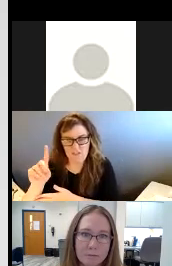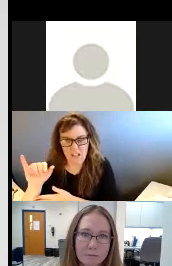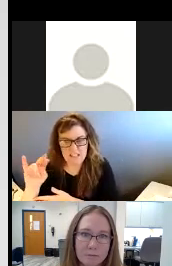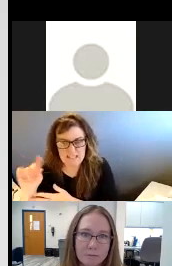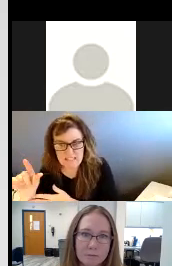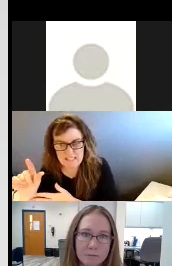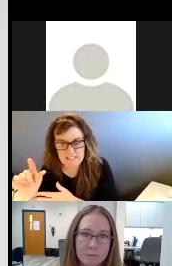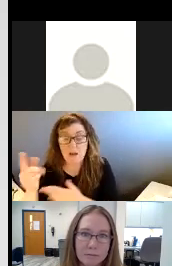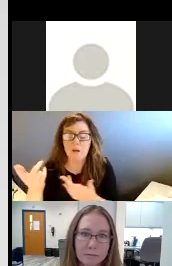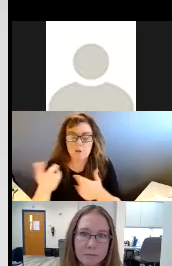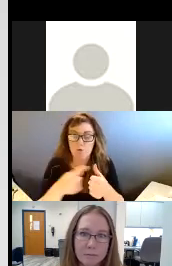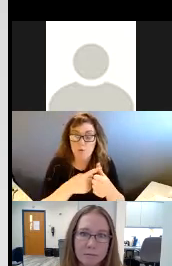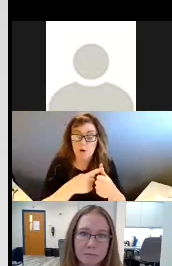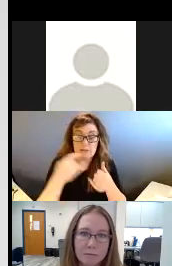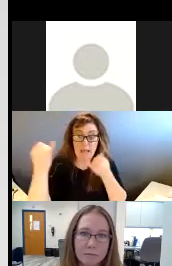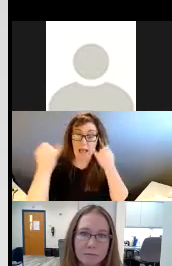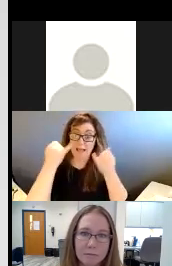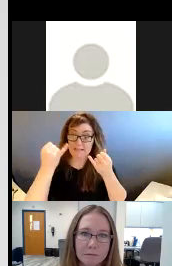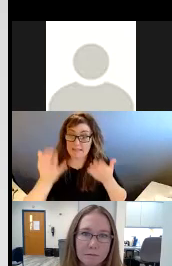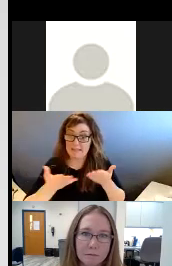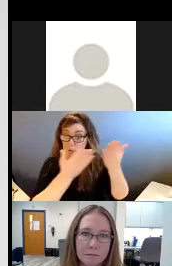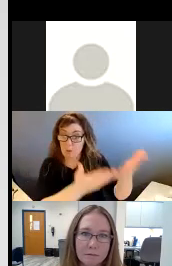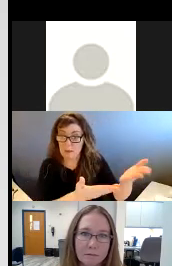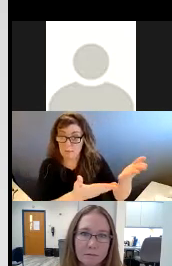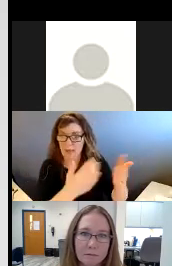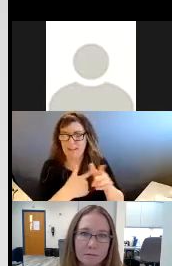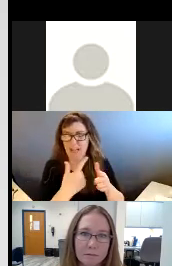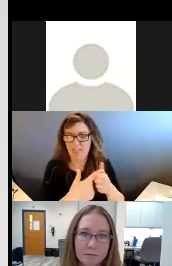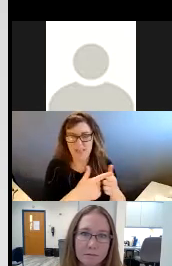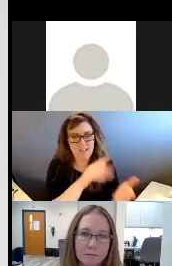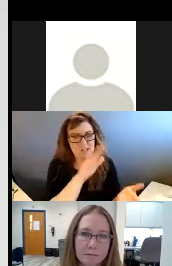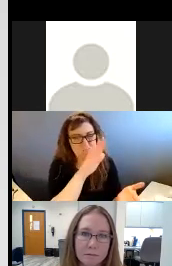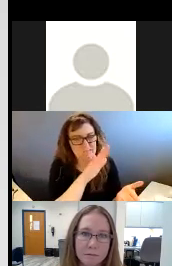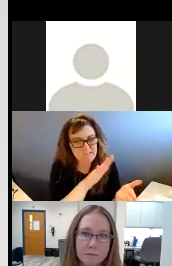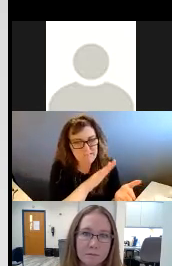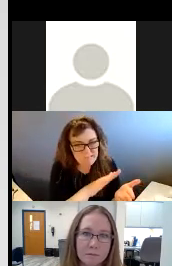RECOMMENDATION, AND MAYBE SCALE THAT BACK IF NECESSARY OR RETHINK PRIORITIES IF WE NEED TO